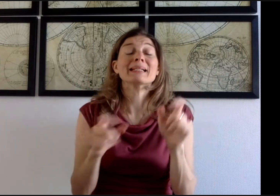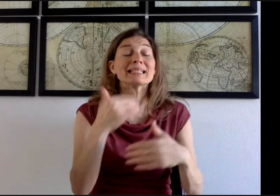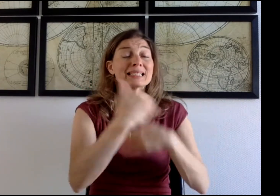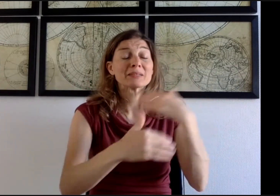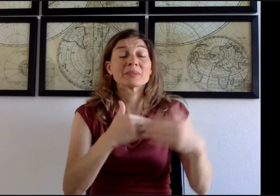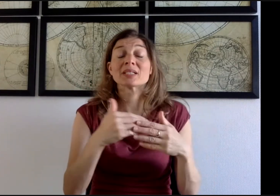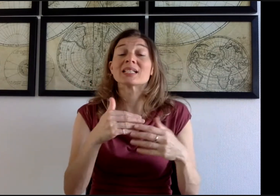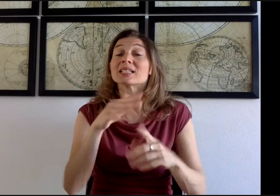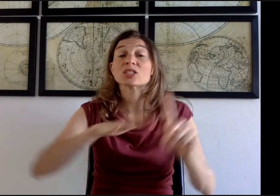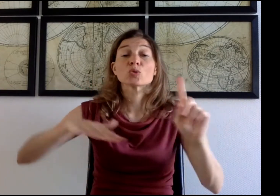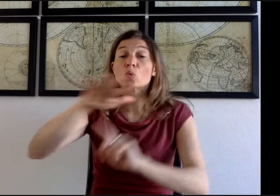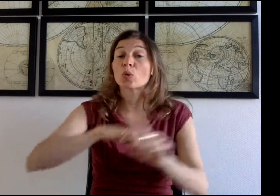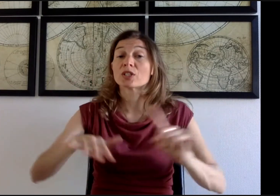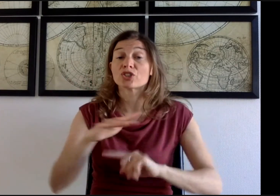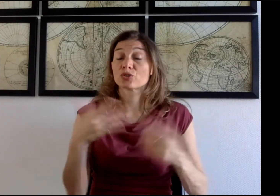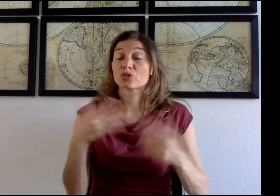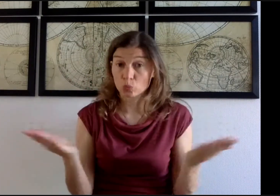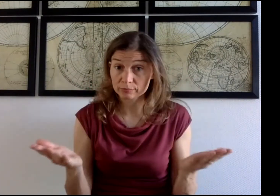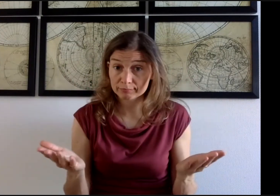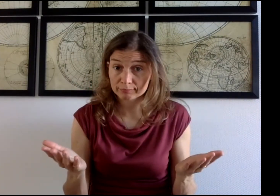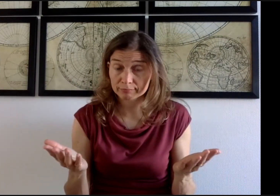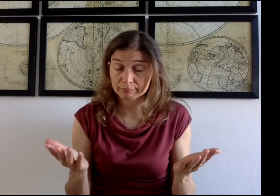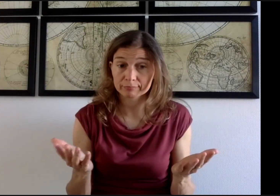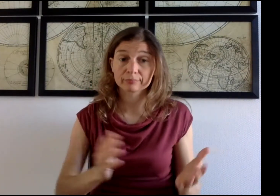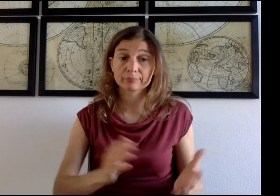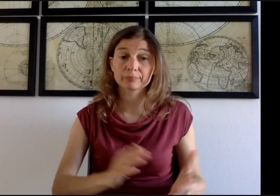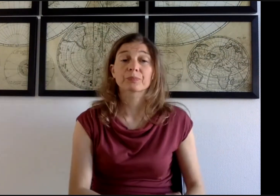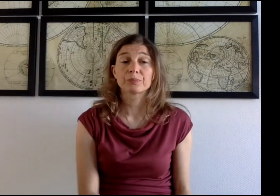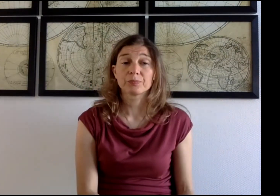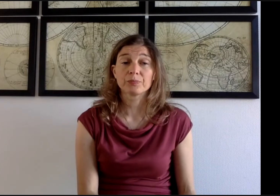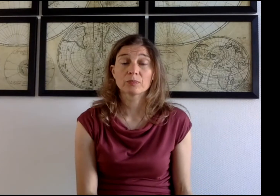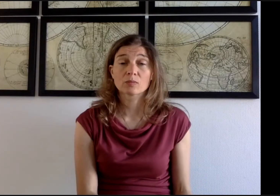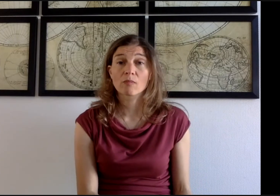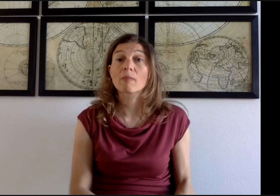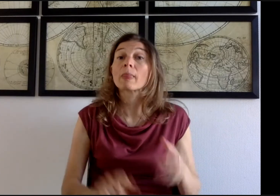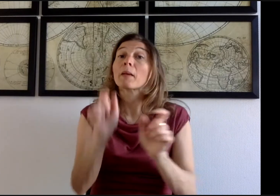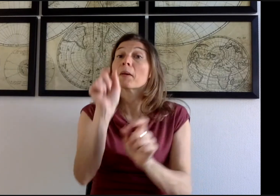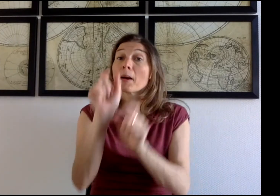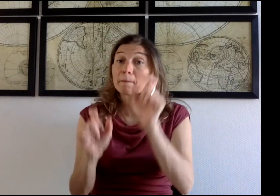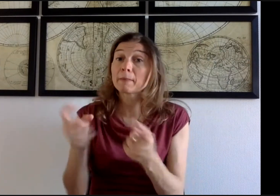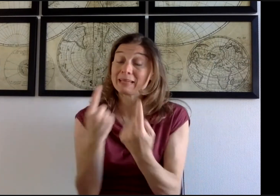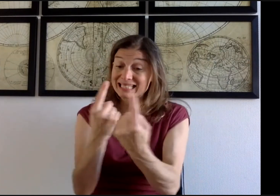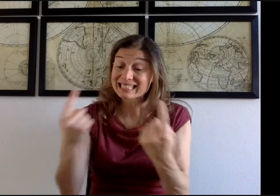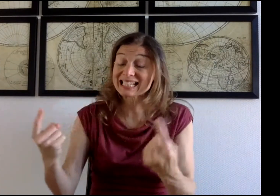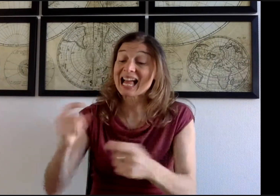persons with disabilities living in their independent living project